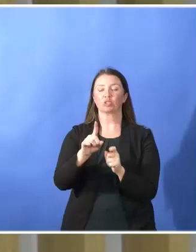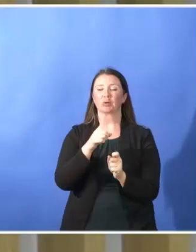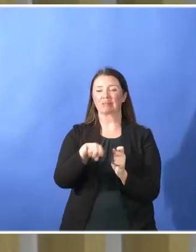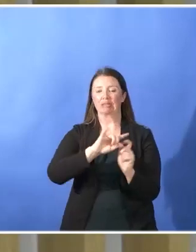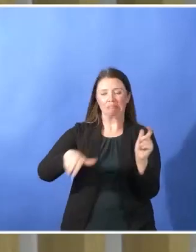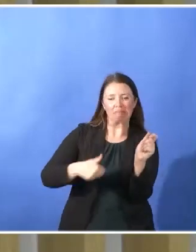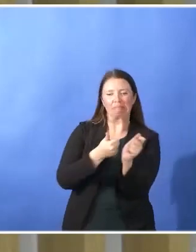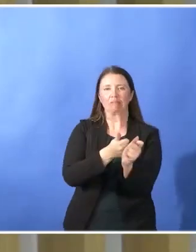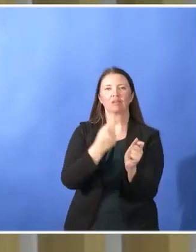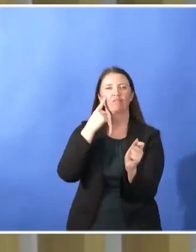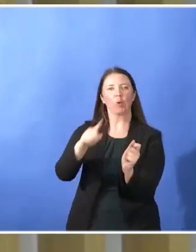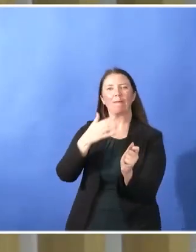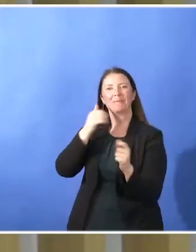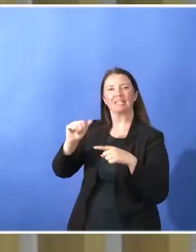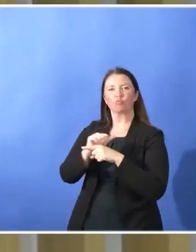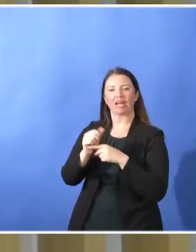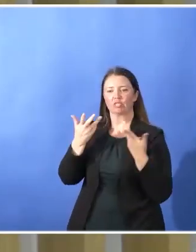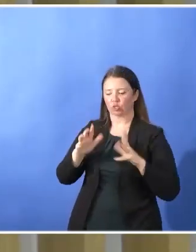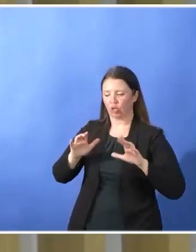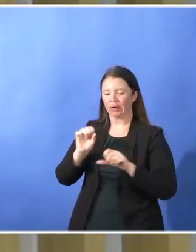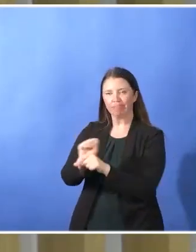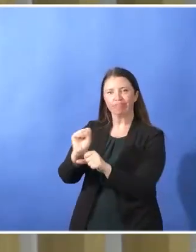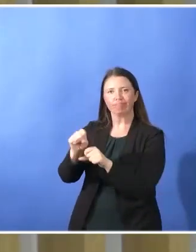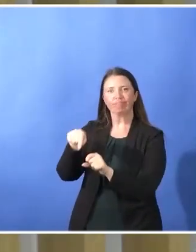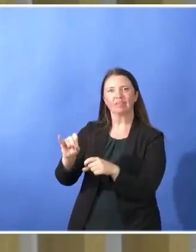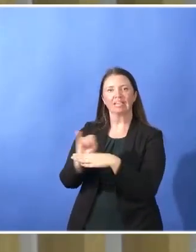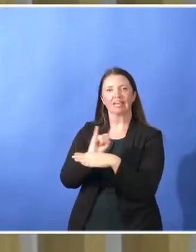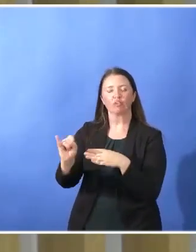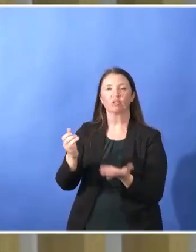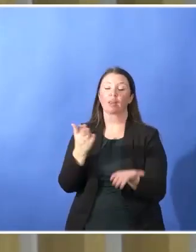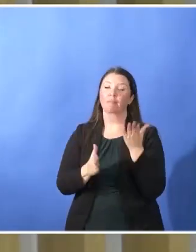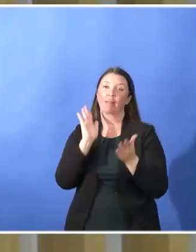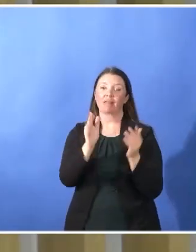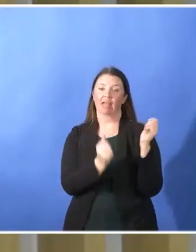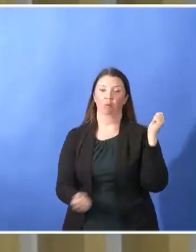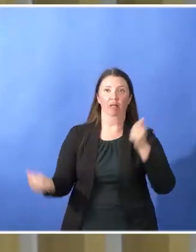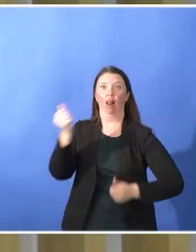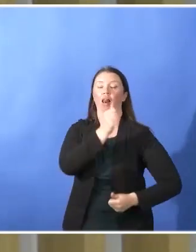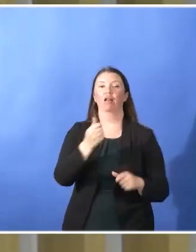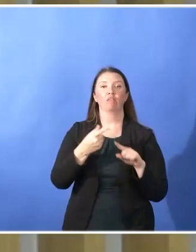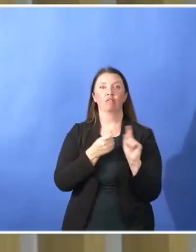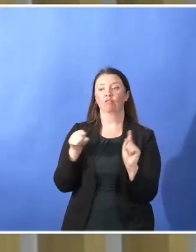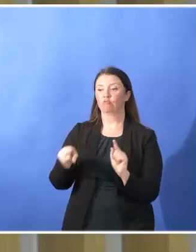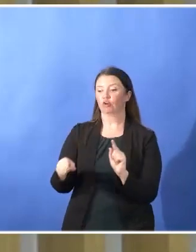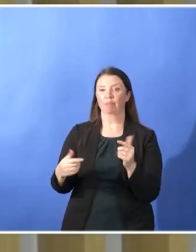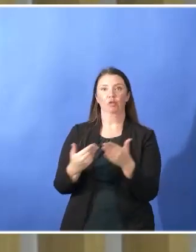OUR RULES MAY BE SUPERANNUATED BY INNOVATIVE SOLUTIONS FOR OPERATORS THAT RECOGNIZED EACH MUST OPERATE WITH AND I TOWARDS